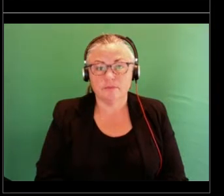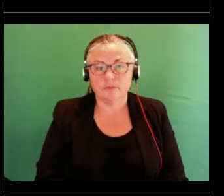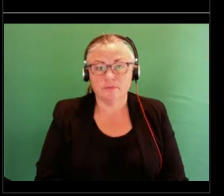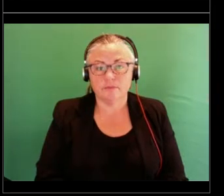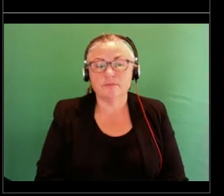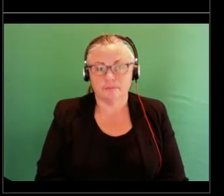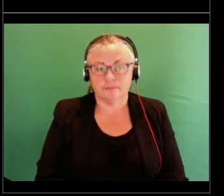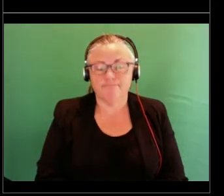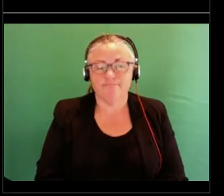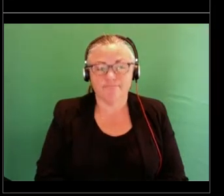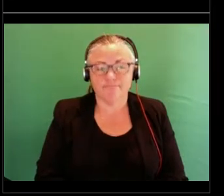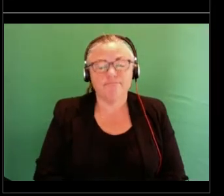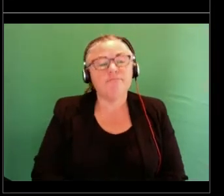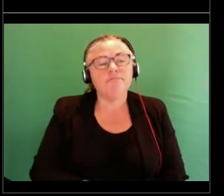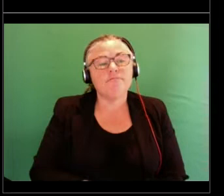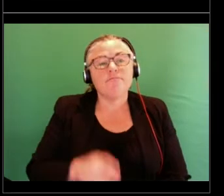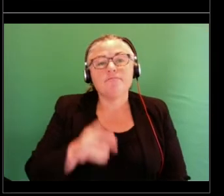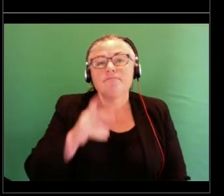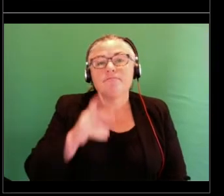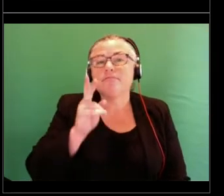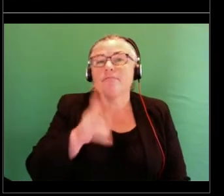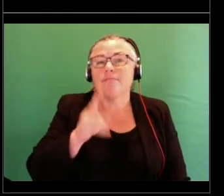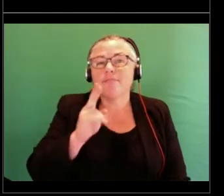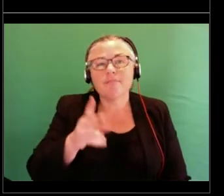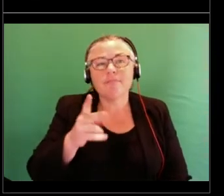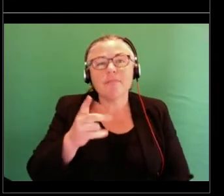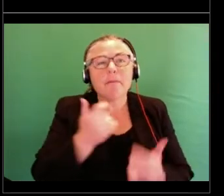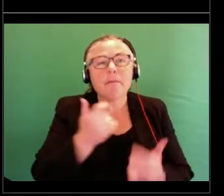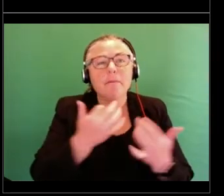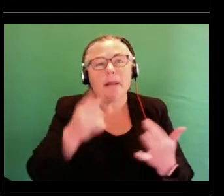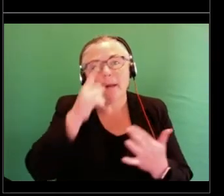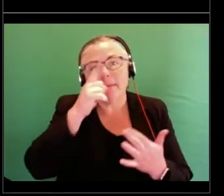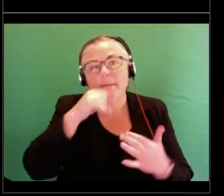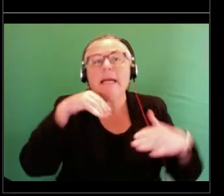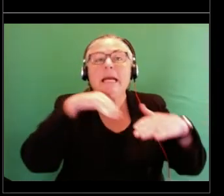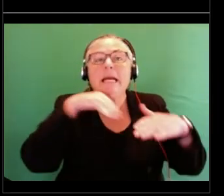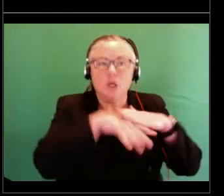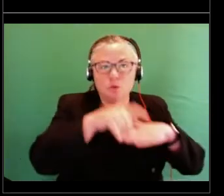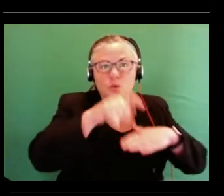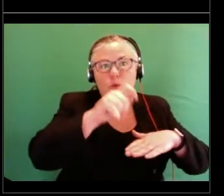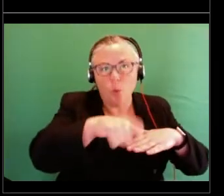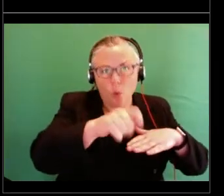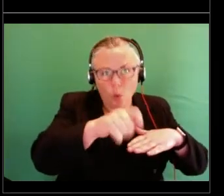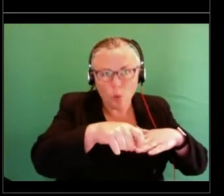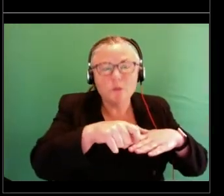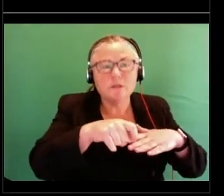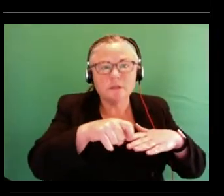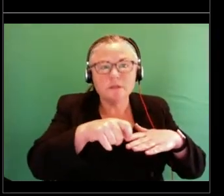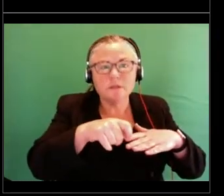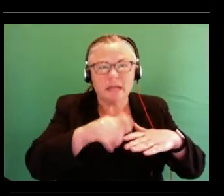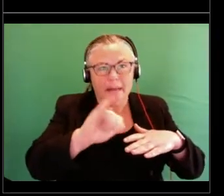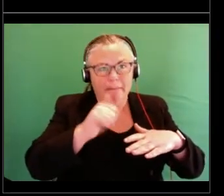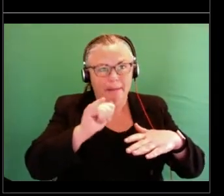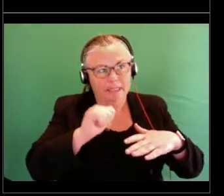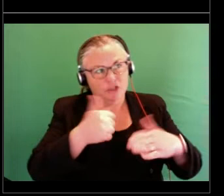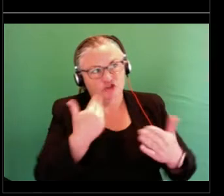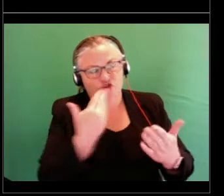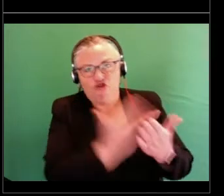We get them across the courts, the registry and Evatt list, and some of them have included